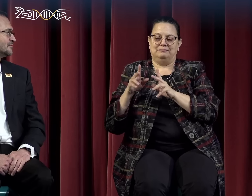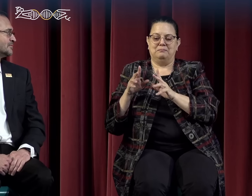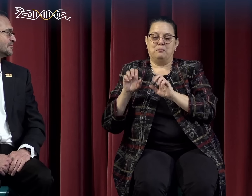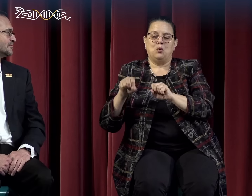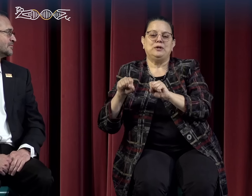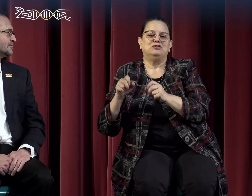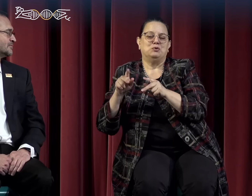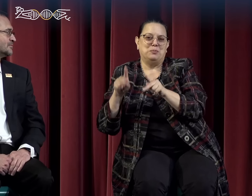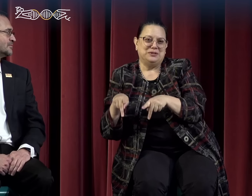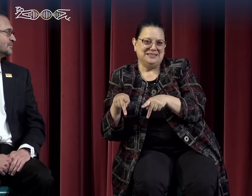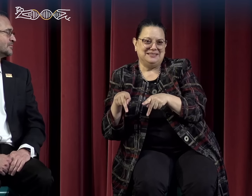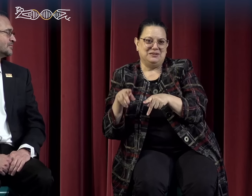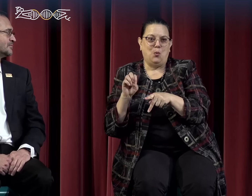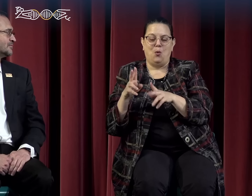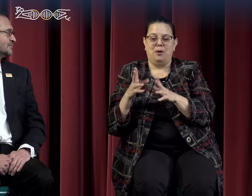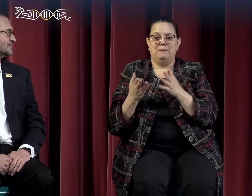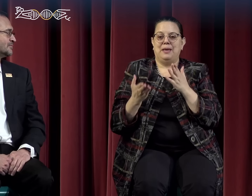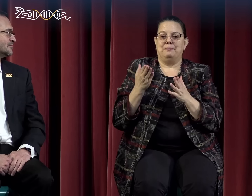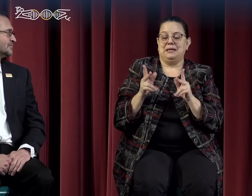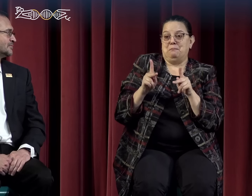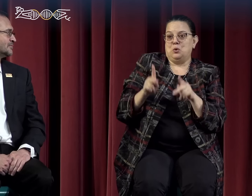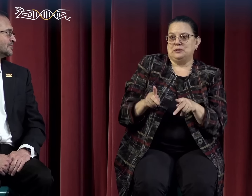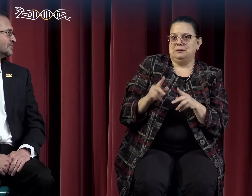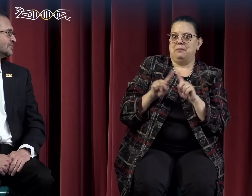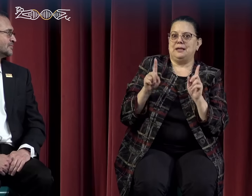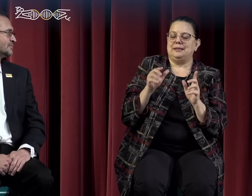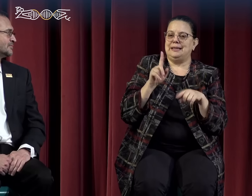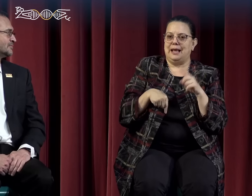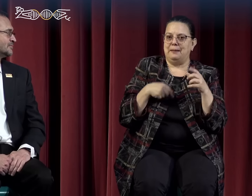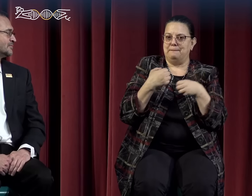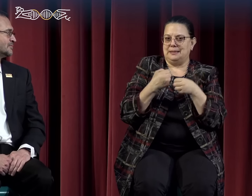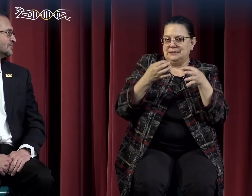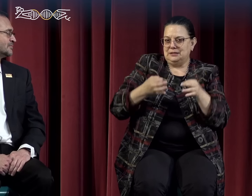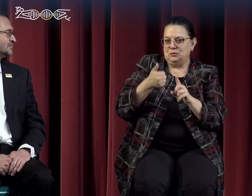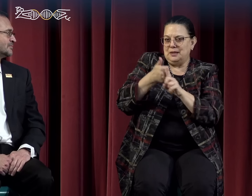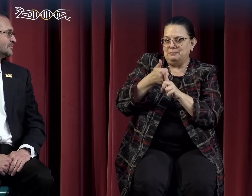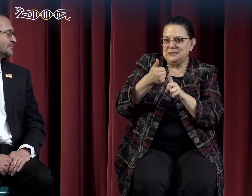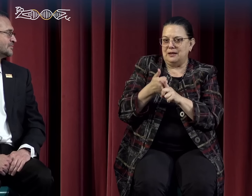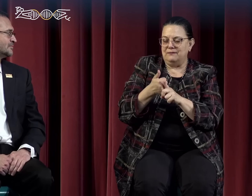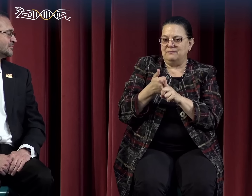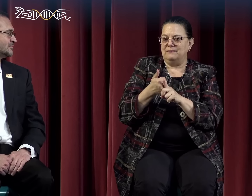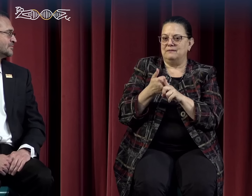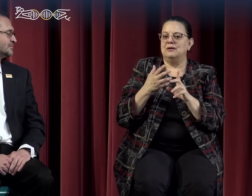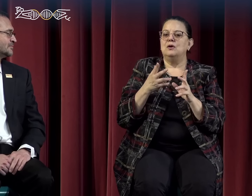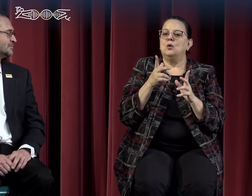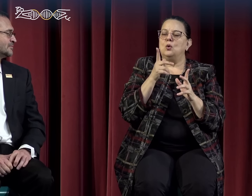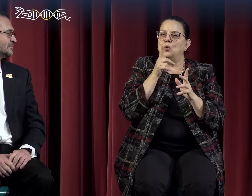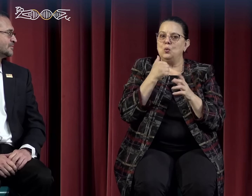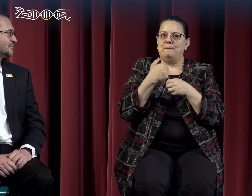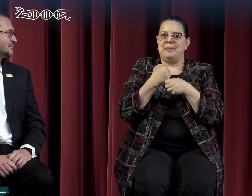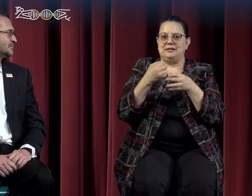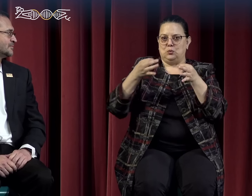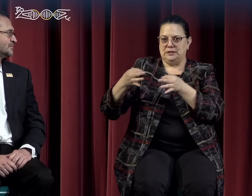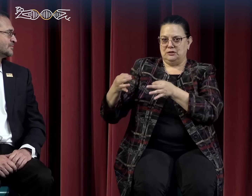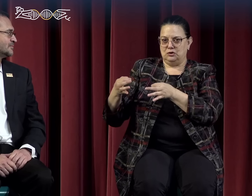potential person or when they are person but not able yet to make a decision on their own?